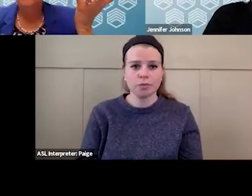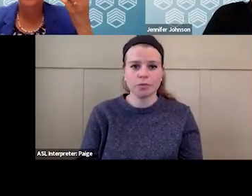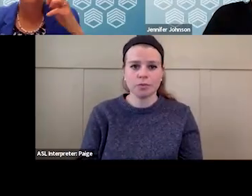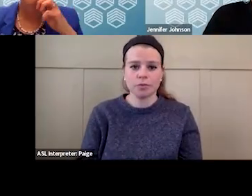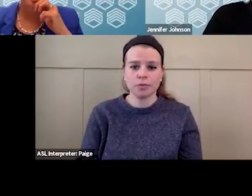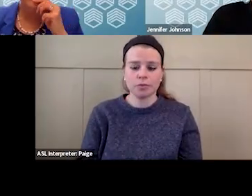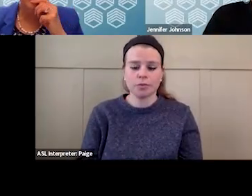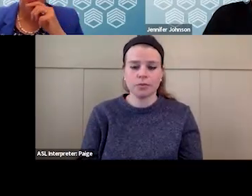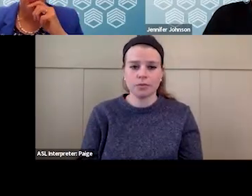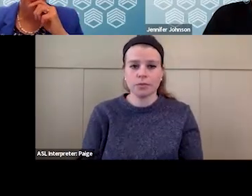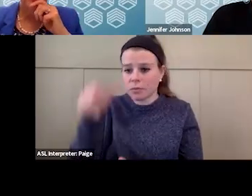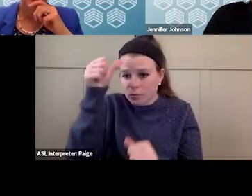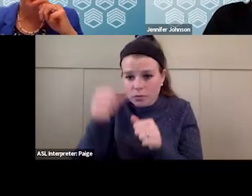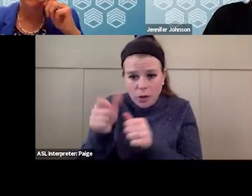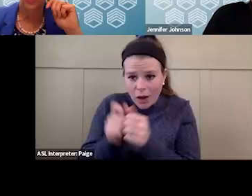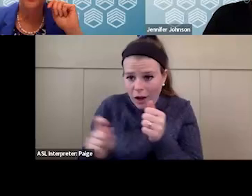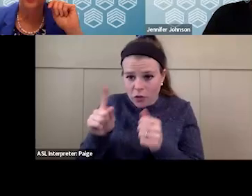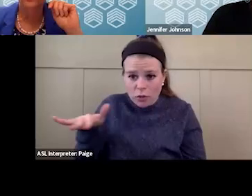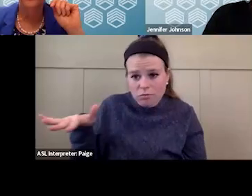And remember, everyone else in the courtroom is observing also.